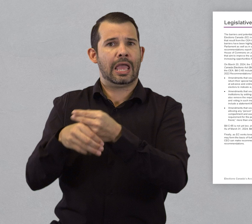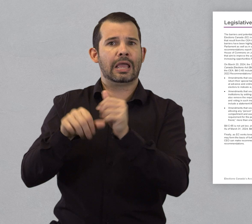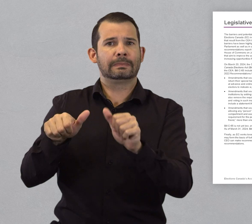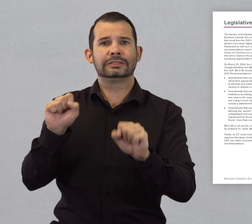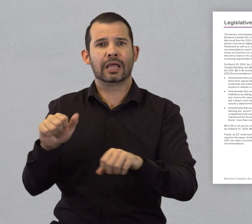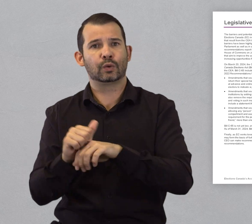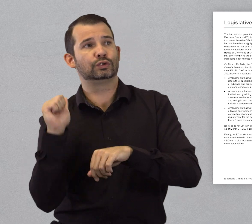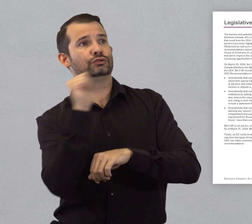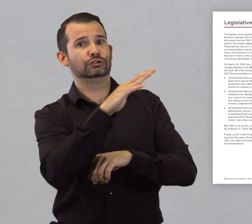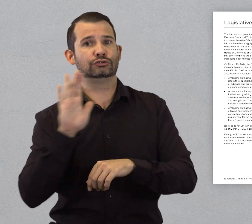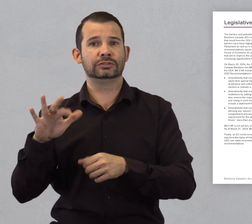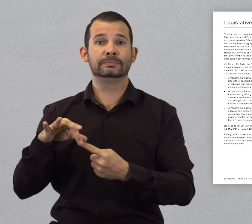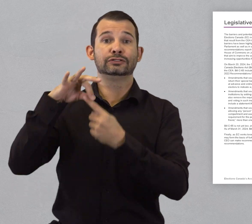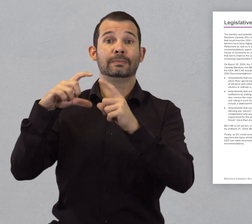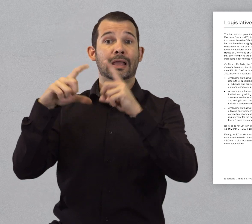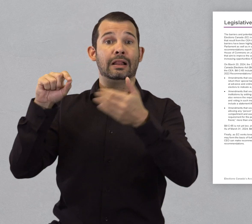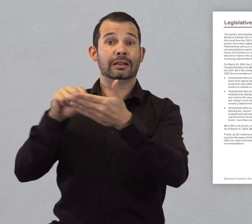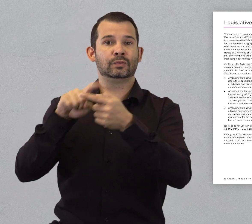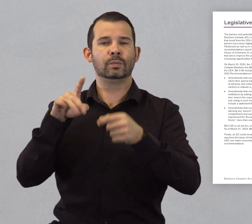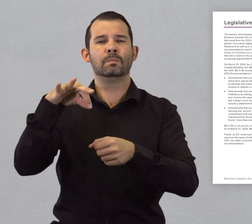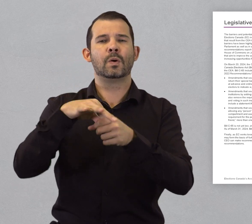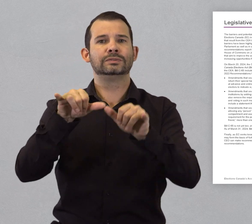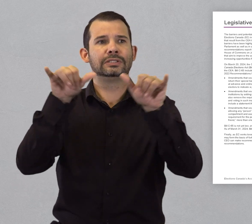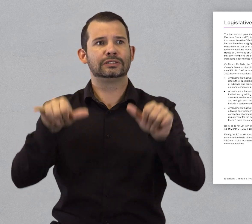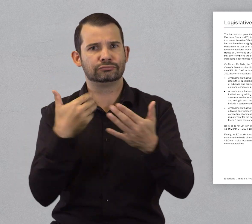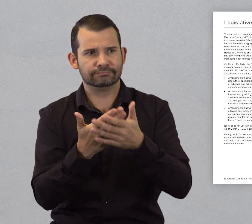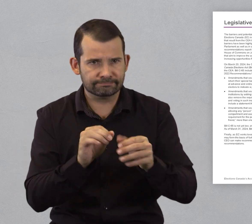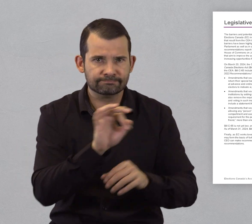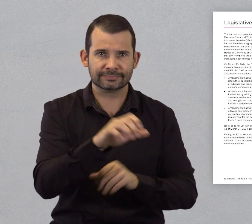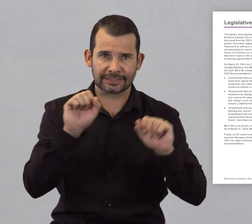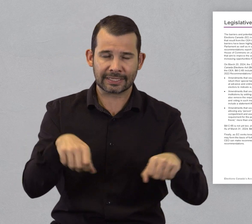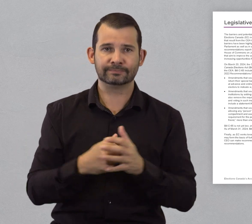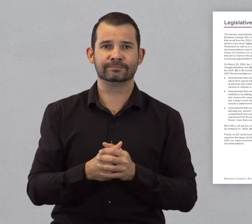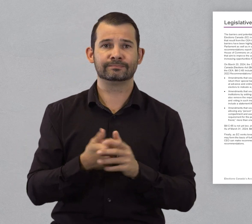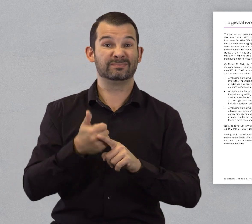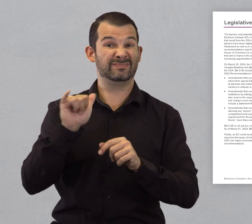ability to return their special ballot to polling stations. These changes would give